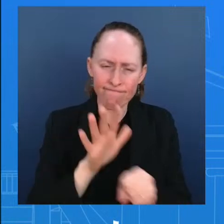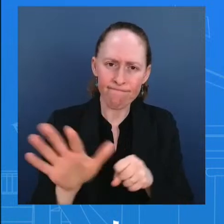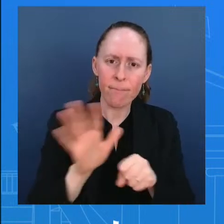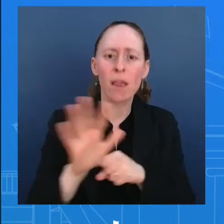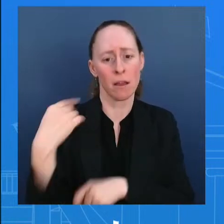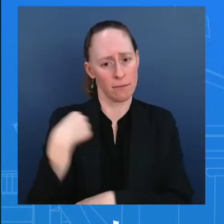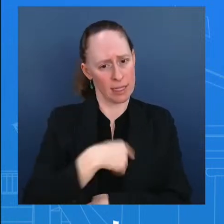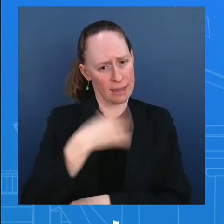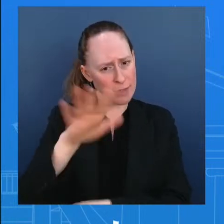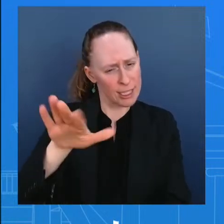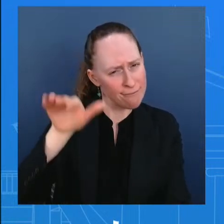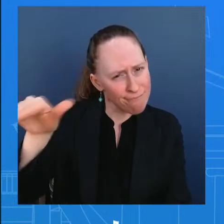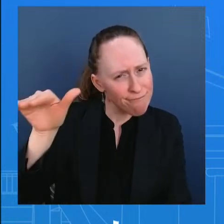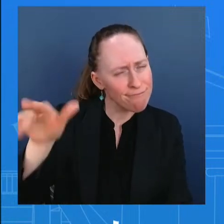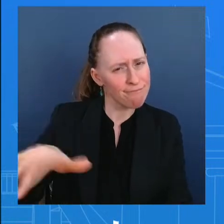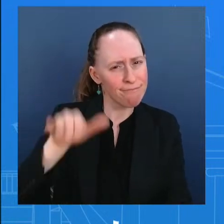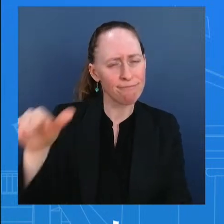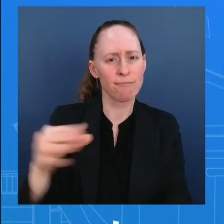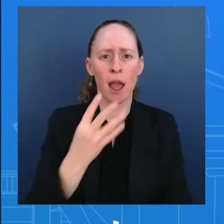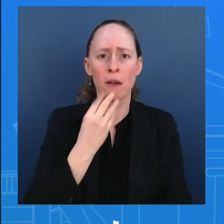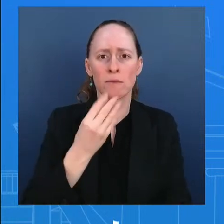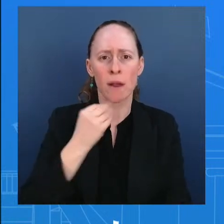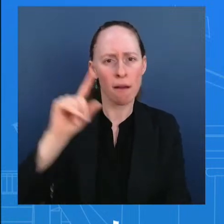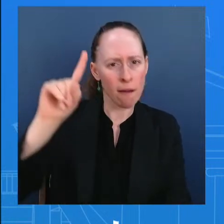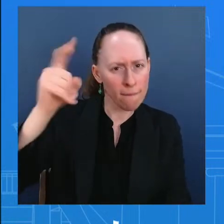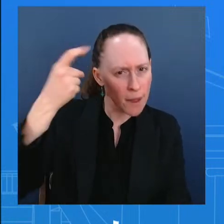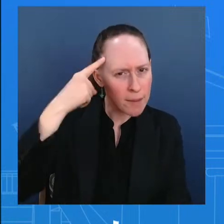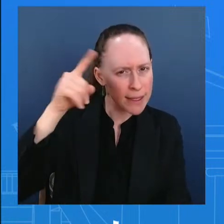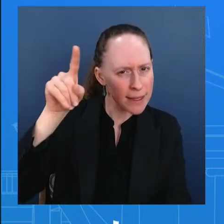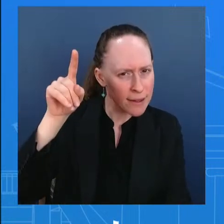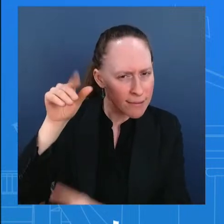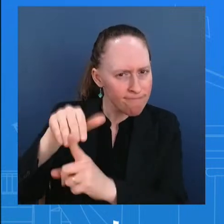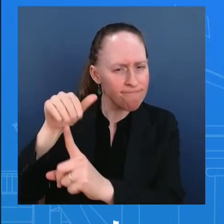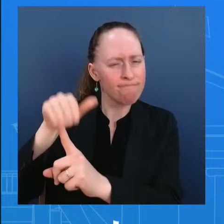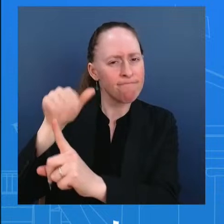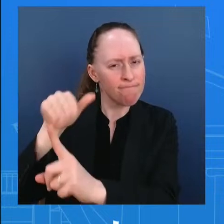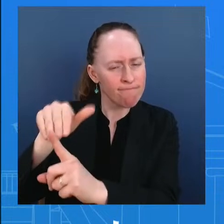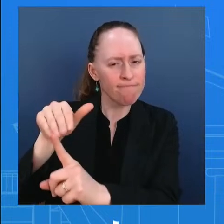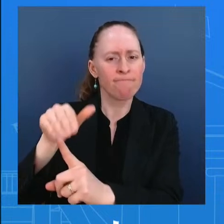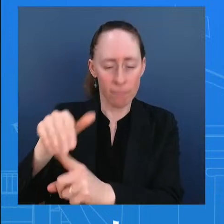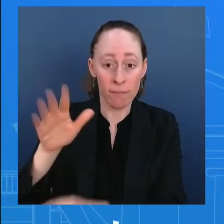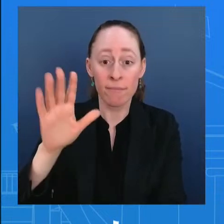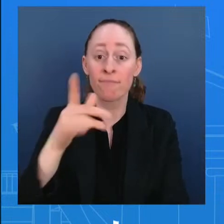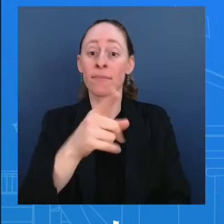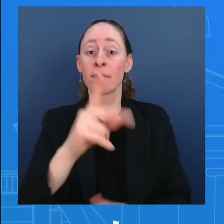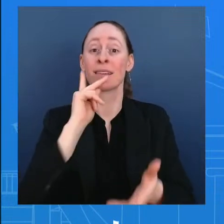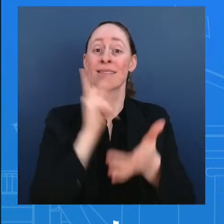and so we will continue to do that. You’ve seen Secretary Blinken and others who have gone into the region